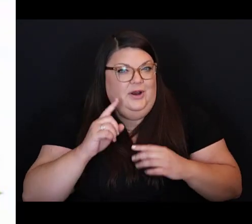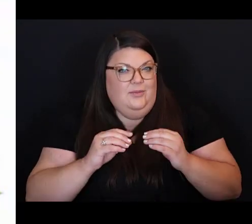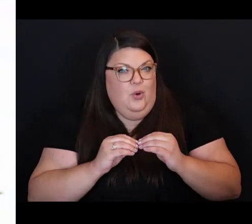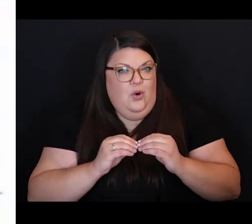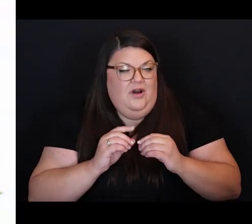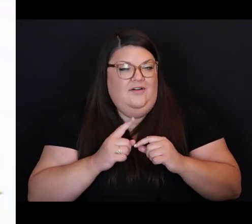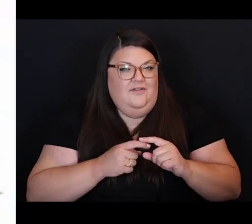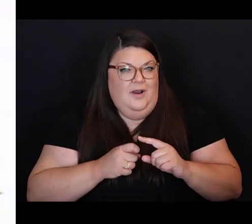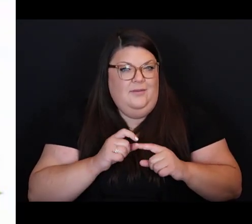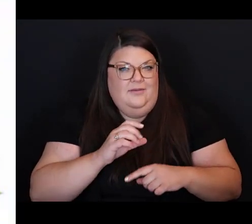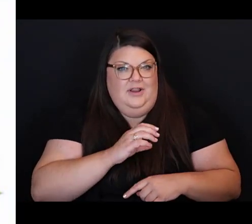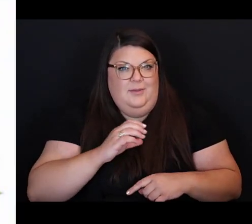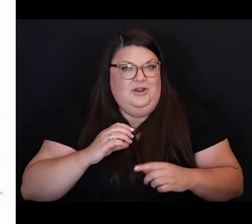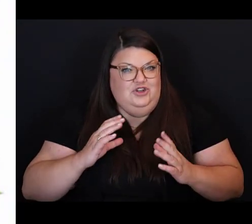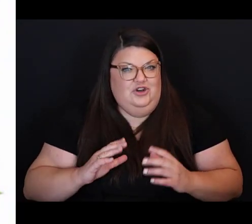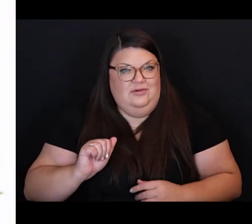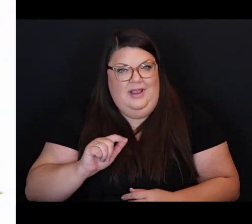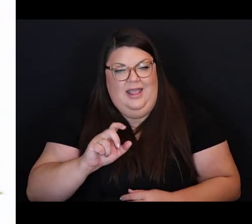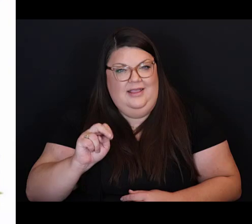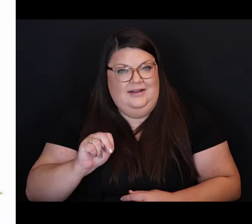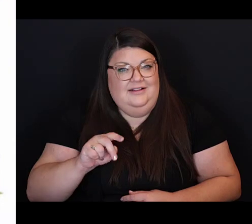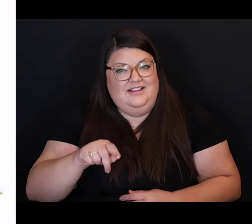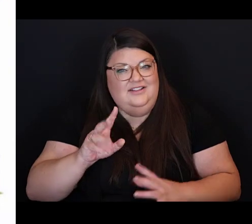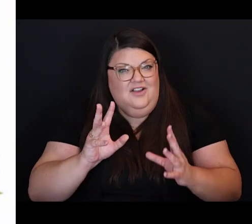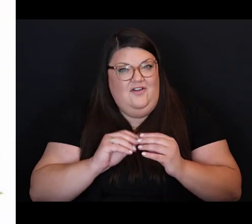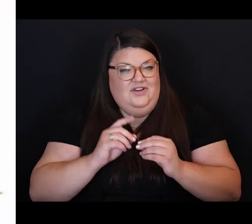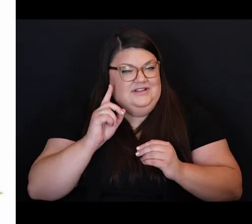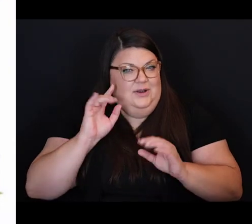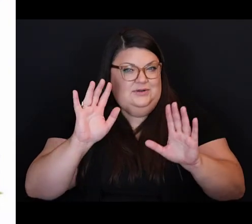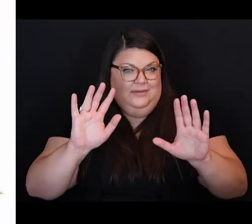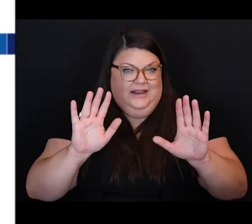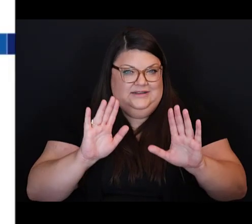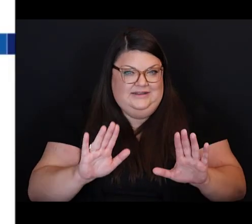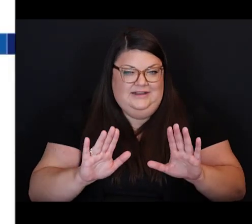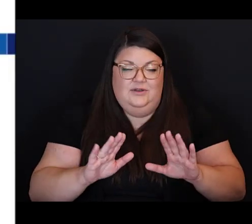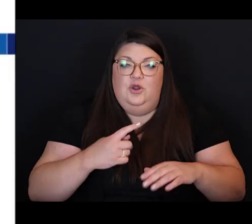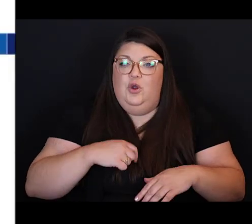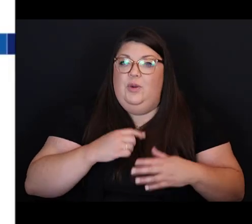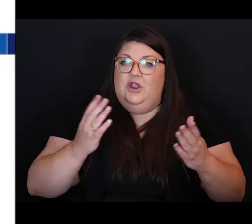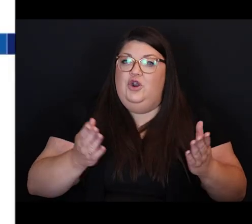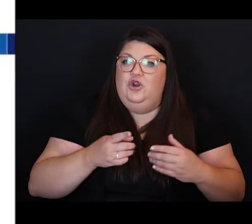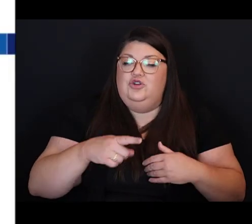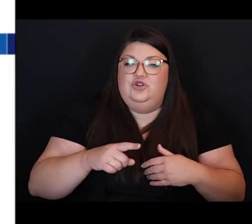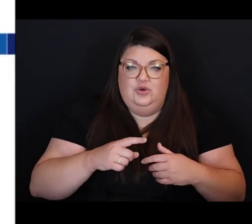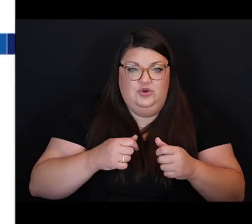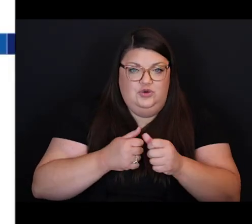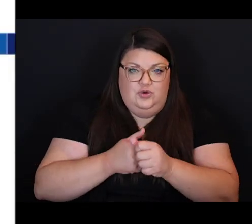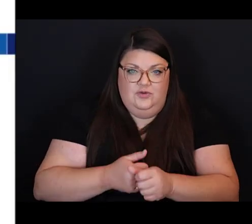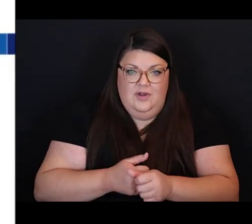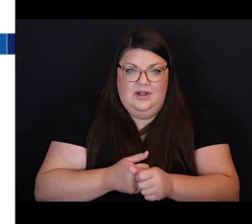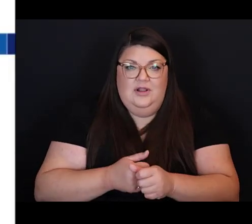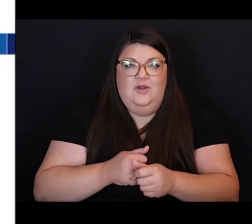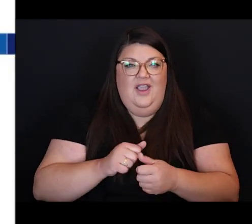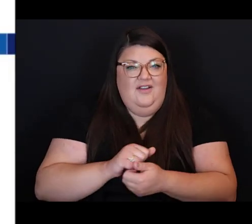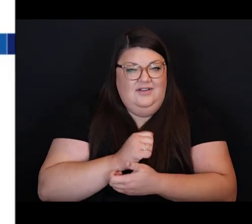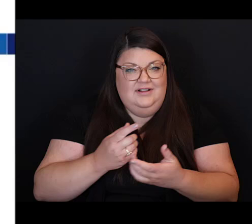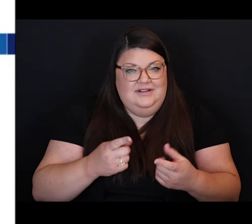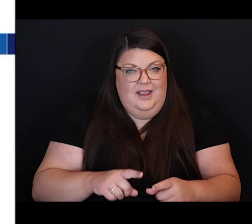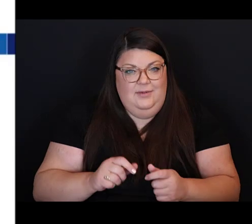from Commissioner Allen. This conference sounds like an amazing opportunity. We encourage you to stay up to date with everything that's happening with